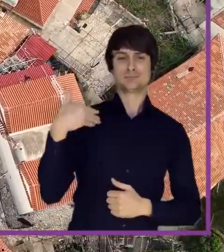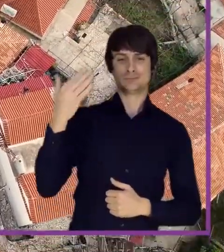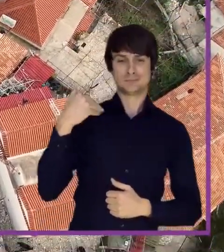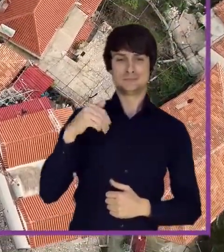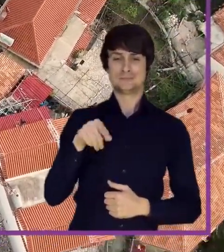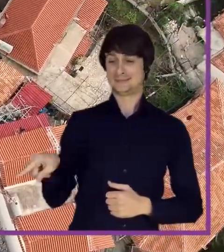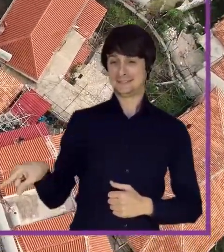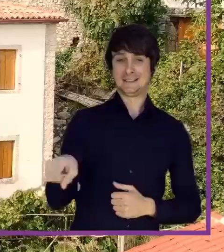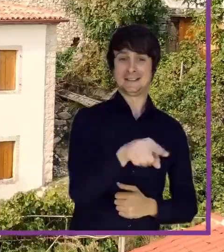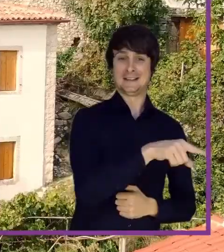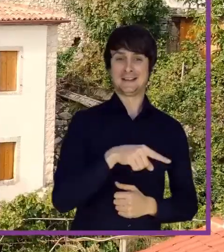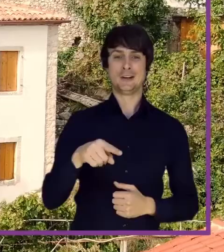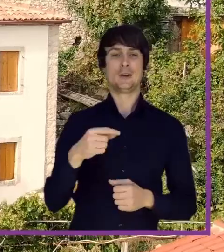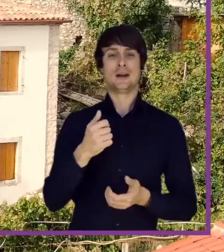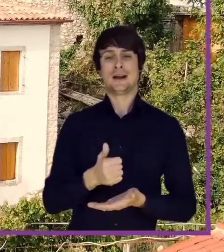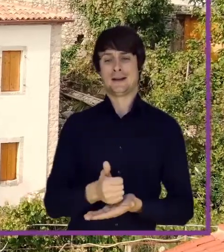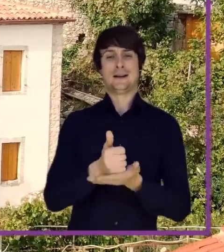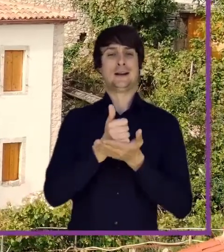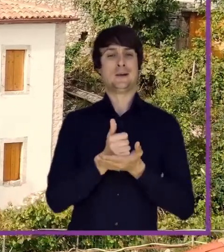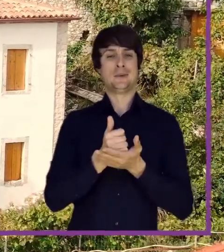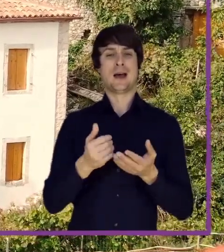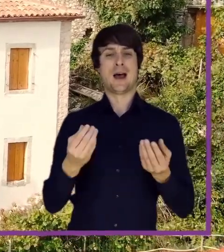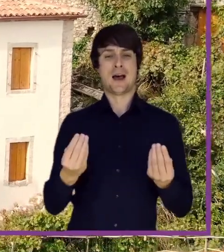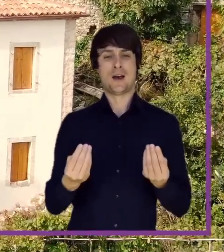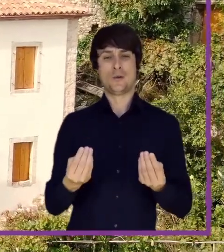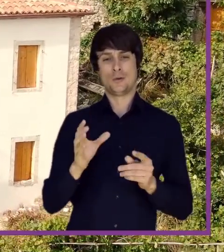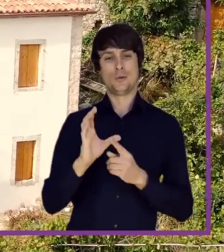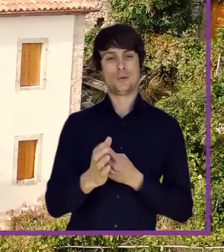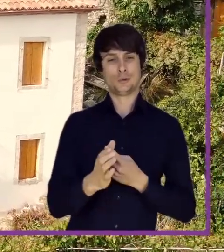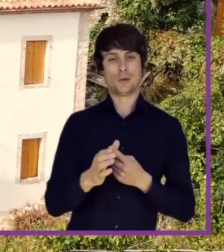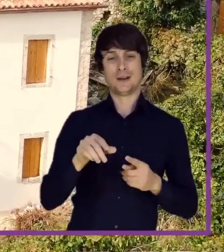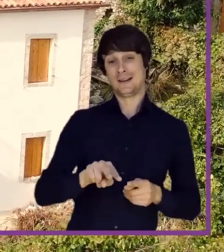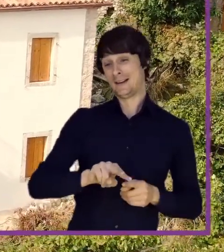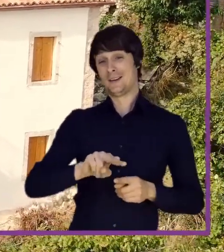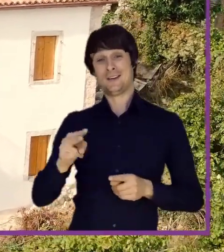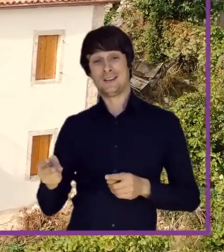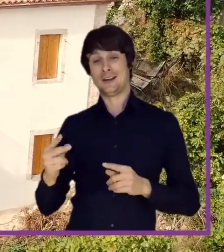of the time; The house of Naqo Konomi, the first teacher of the Albanian language in